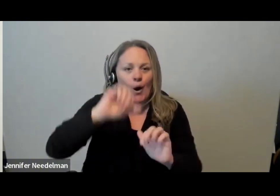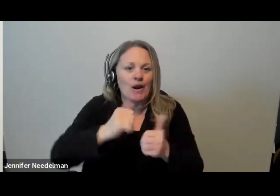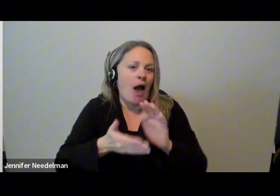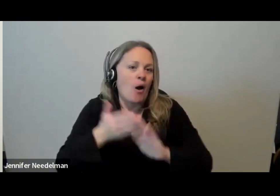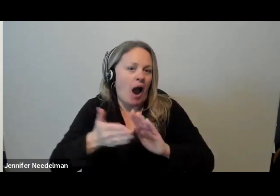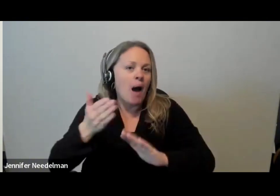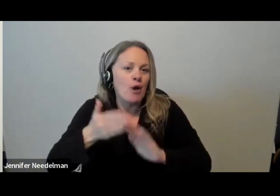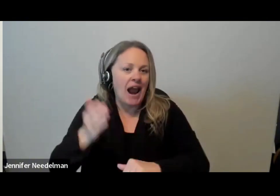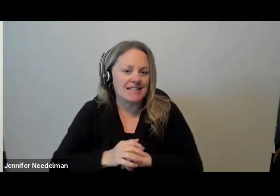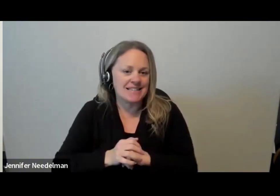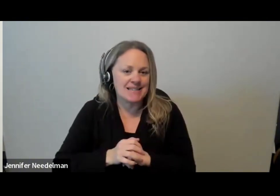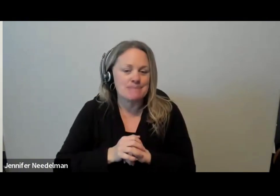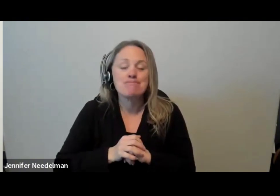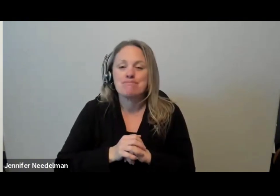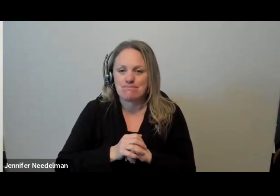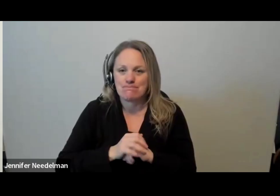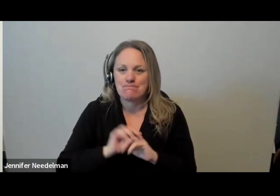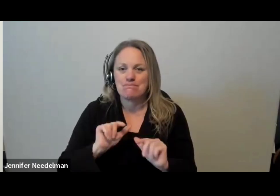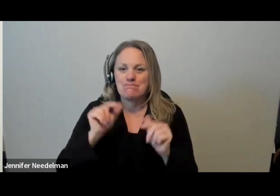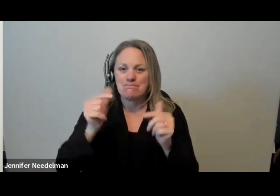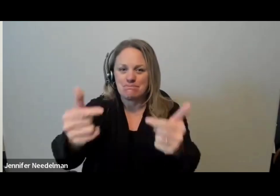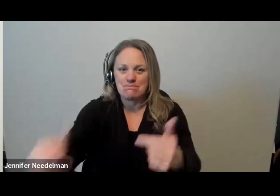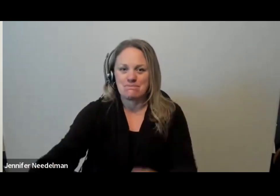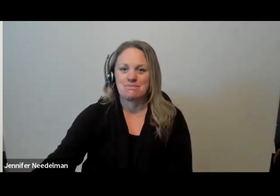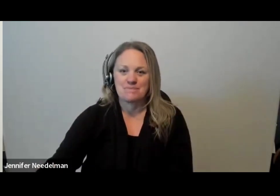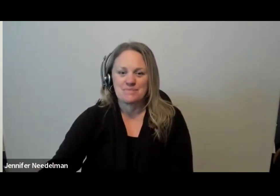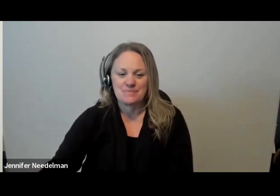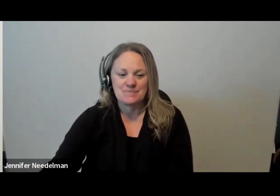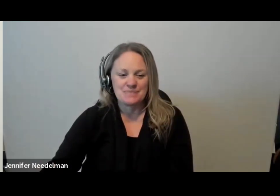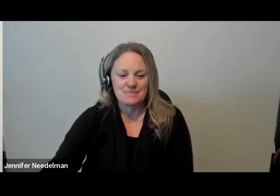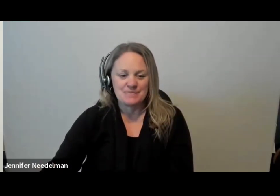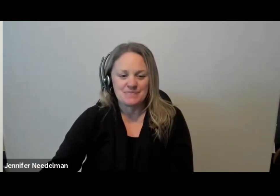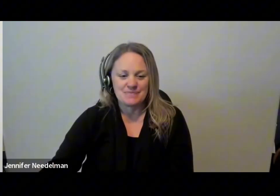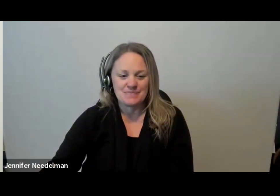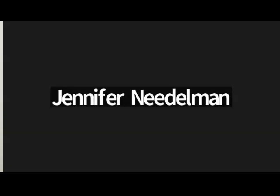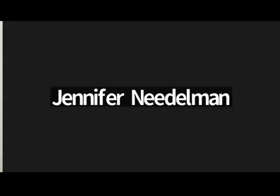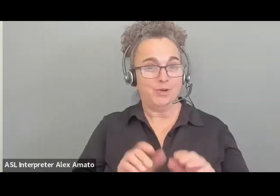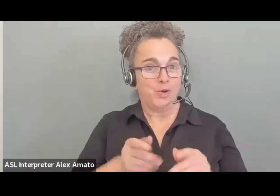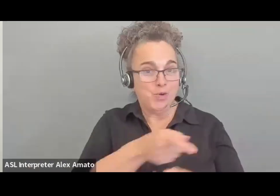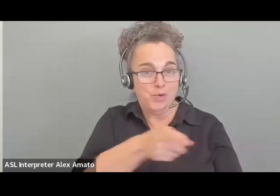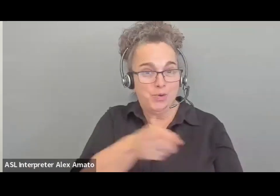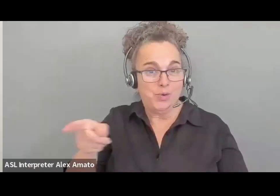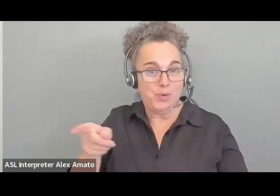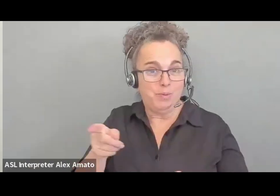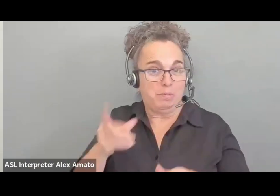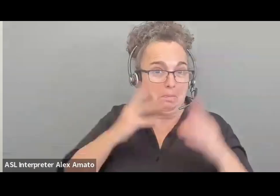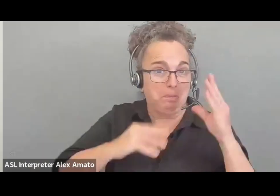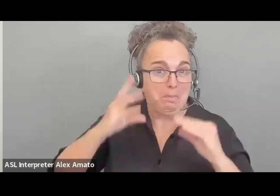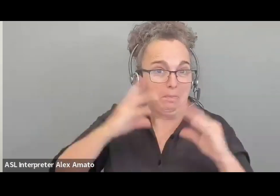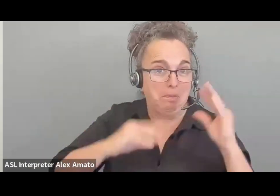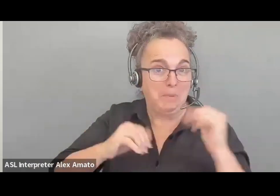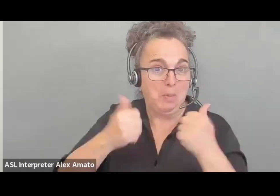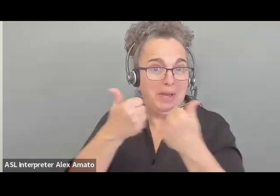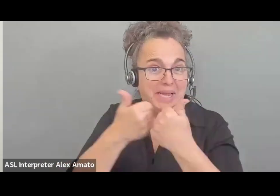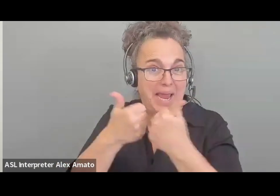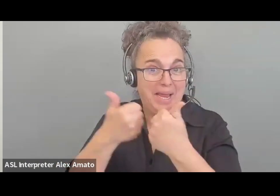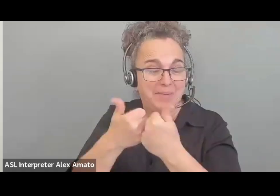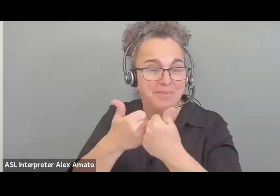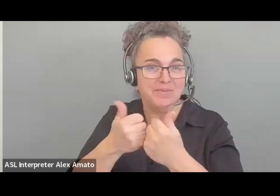The FPS and I don't know how game oriented we are here in terms of our attendees, but FPS is frames per second.